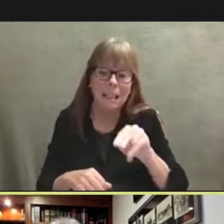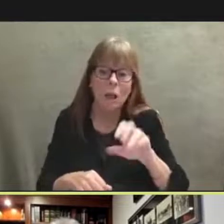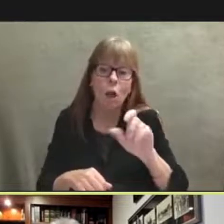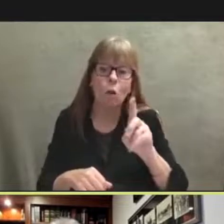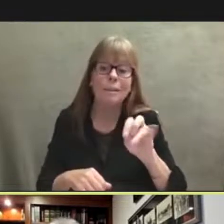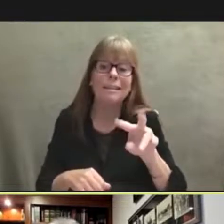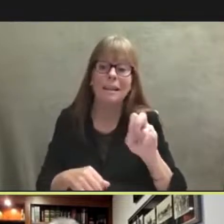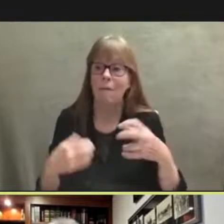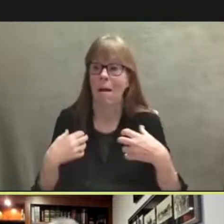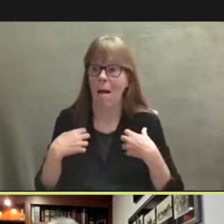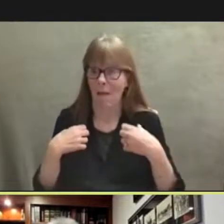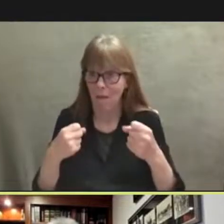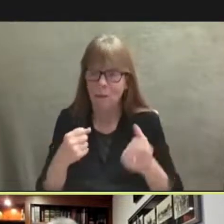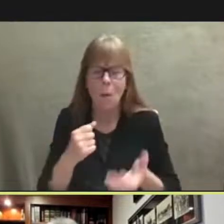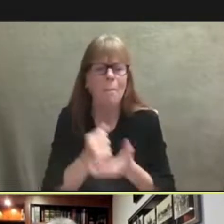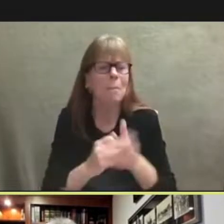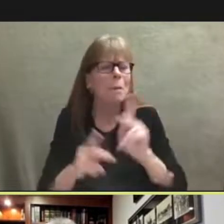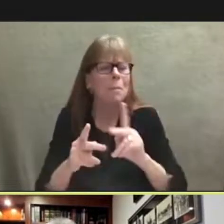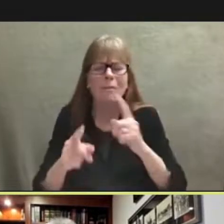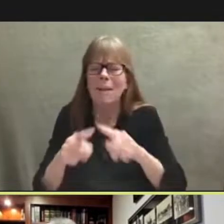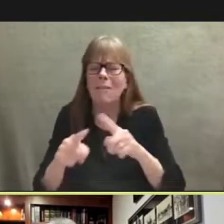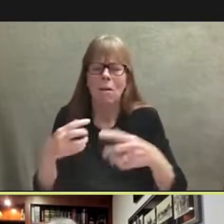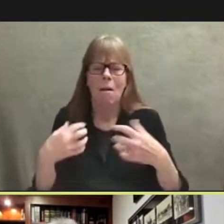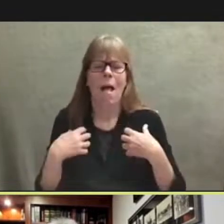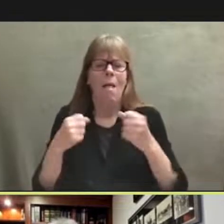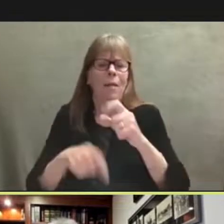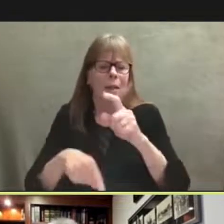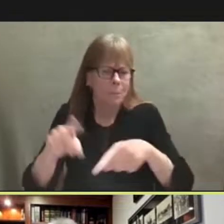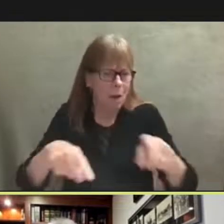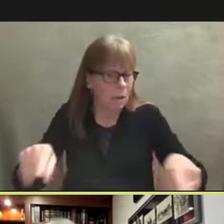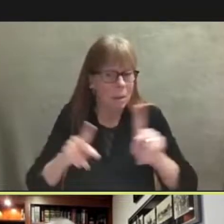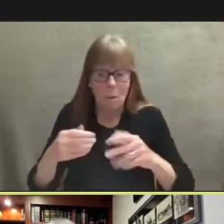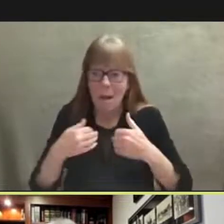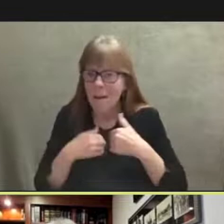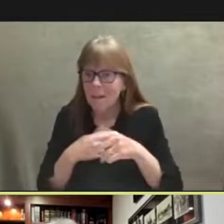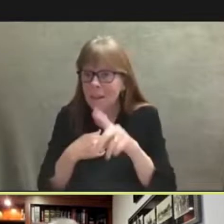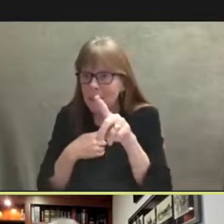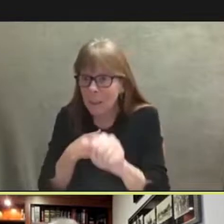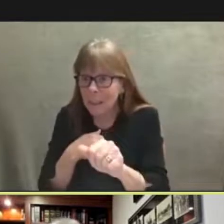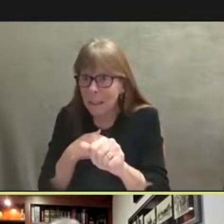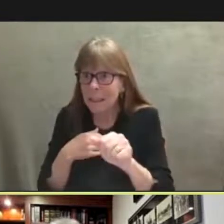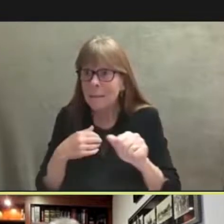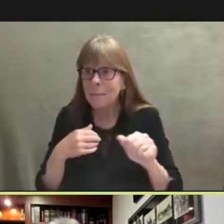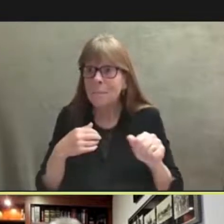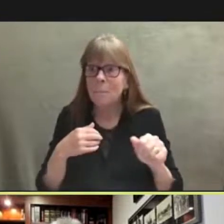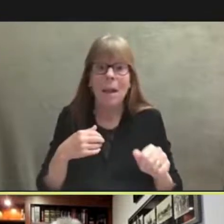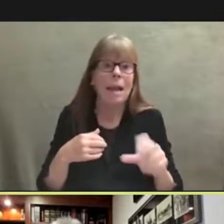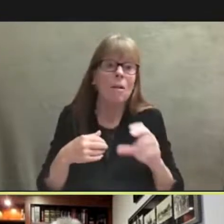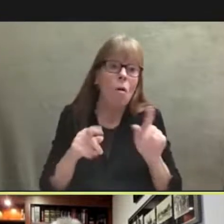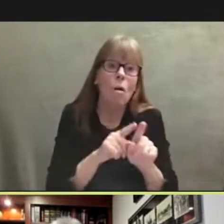health disparities that exist between people with disabilities and our non-disabled counterparts.